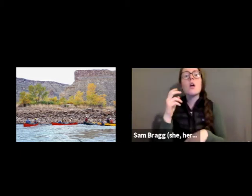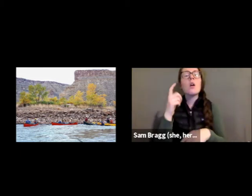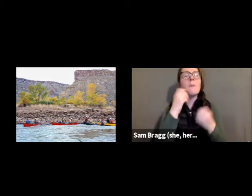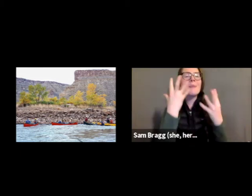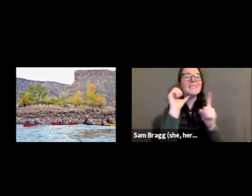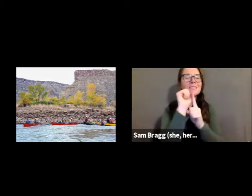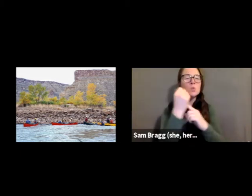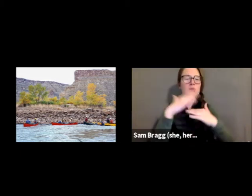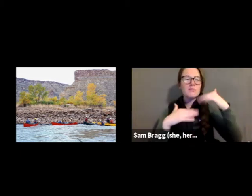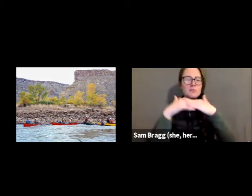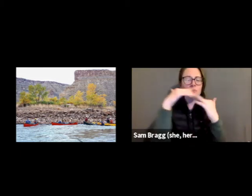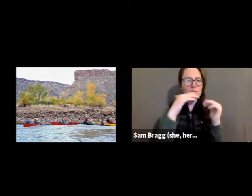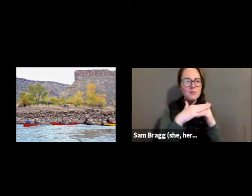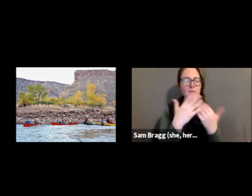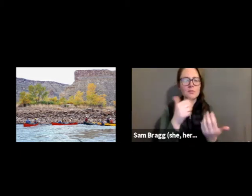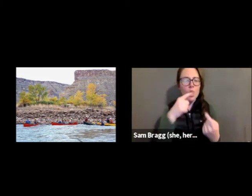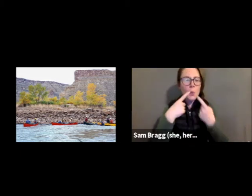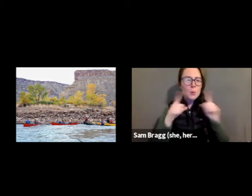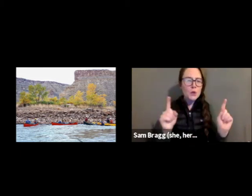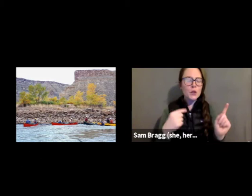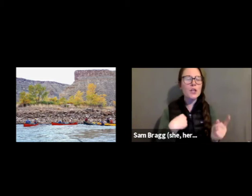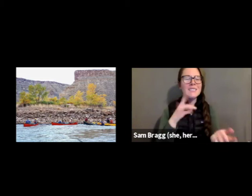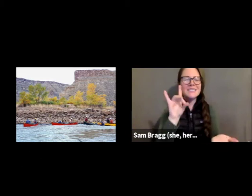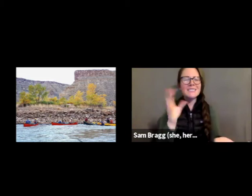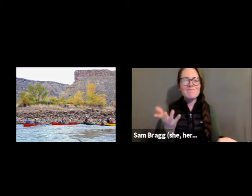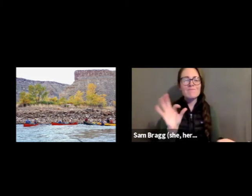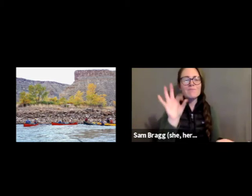and it could be interpreted so i could understand so many situations were not uncomfortable were not